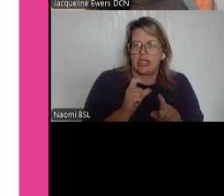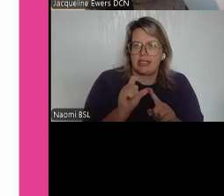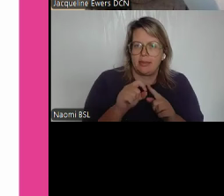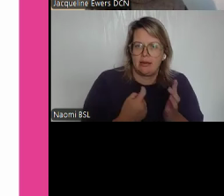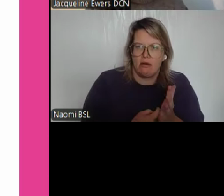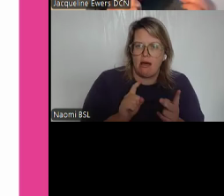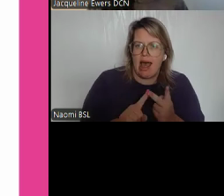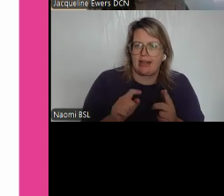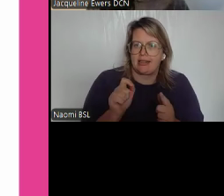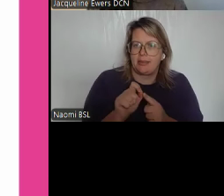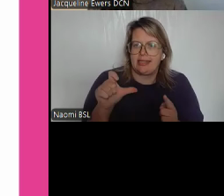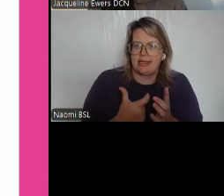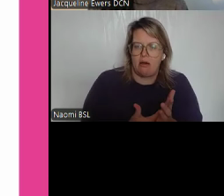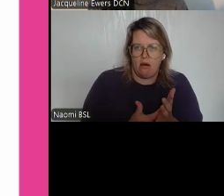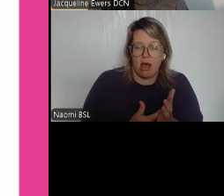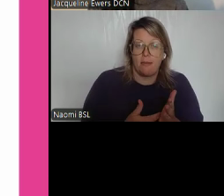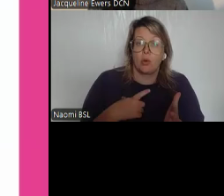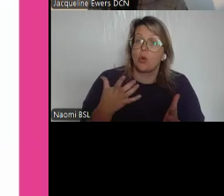"Tick here to receive information from us."